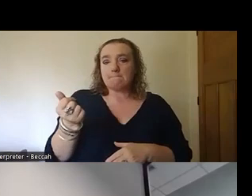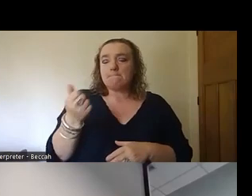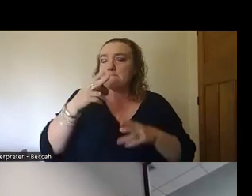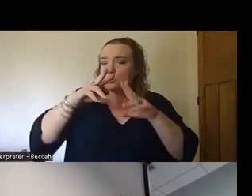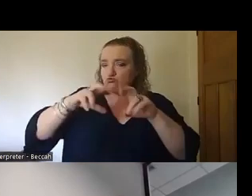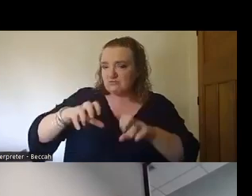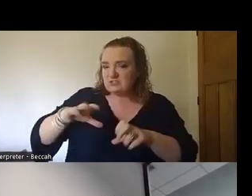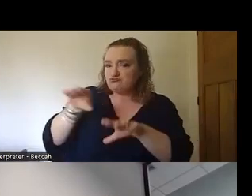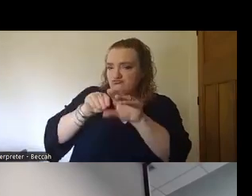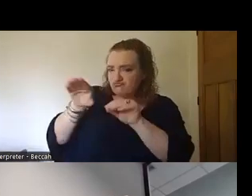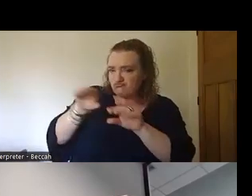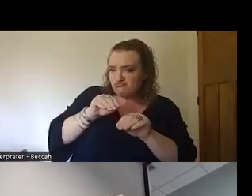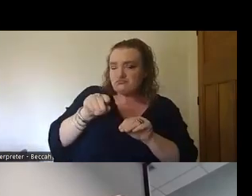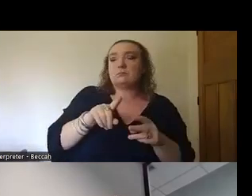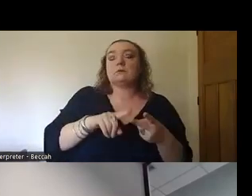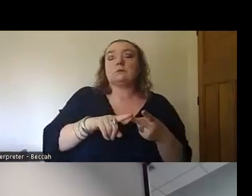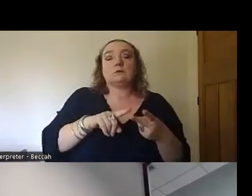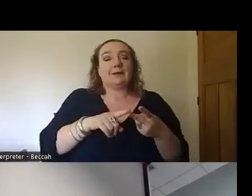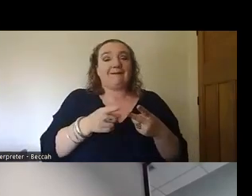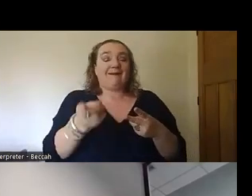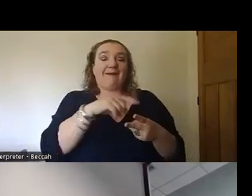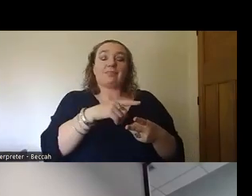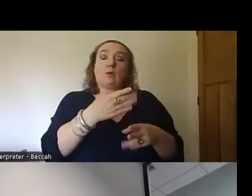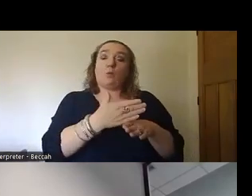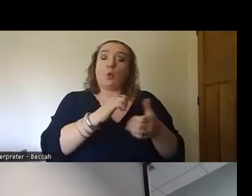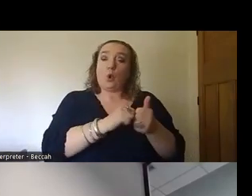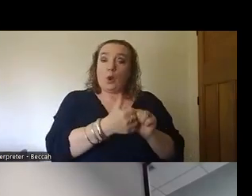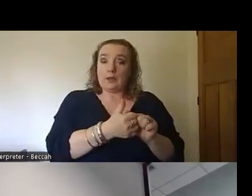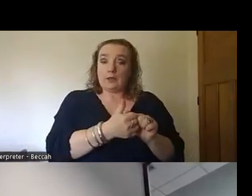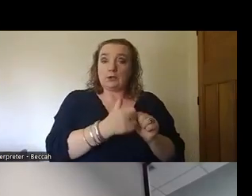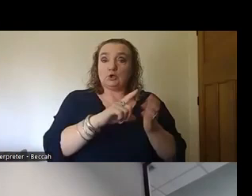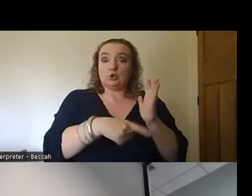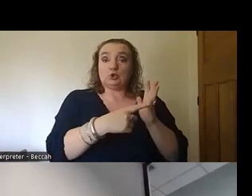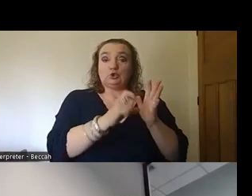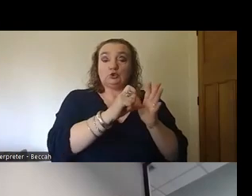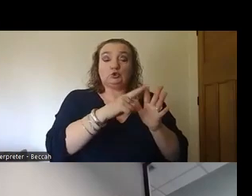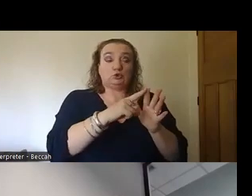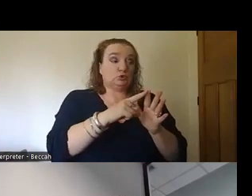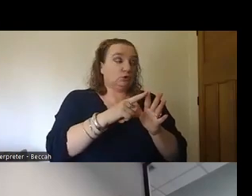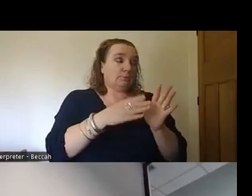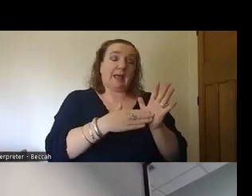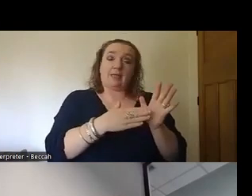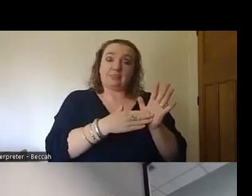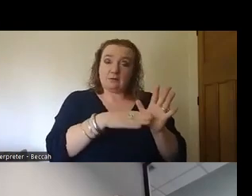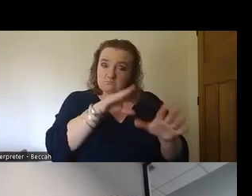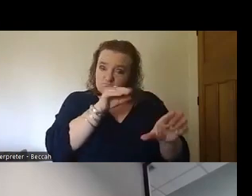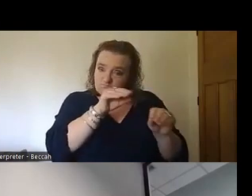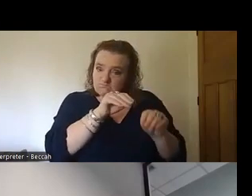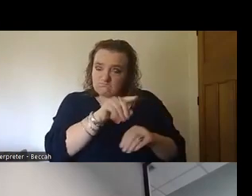I've also drawn from colleague Jude MacArthur who's on online, and Jude was really influential